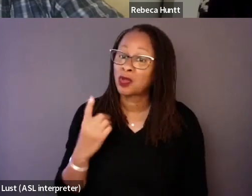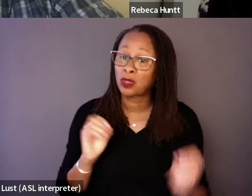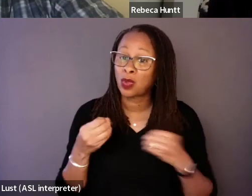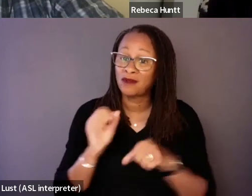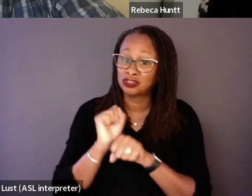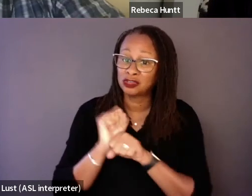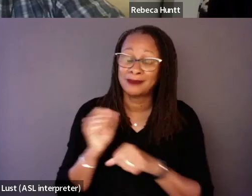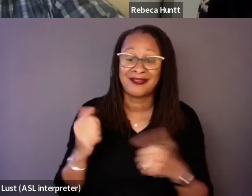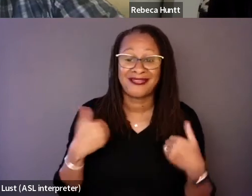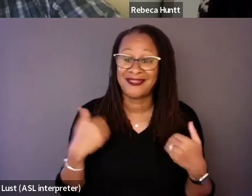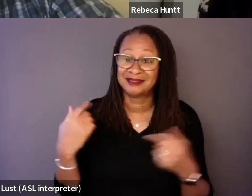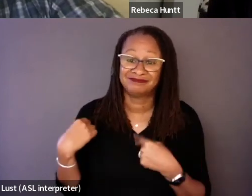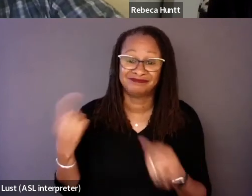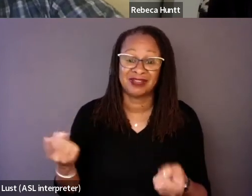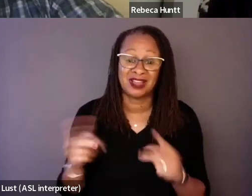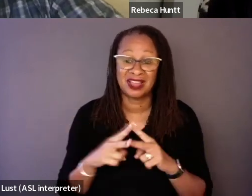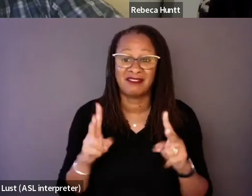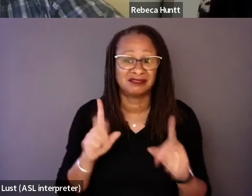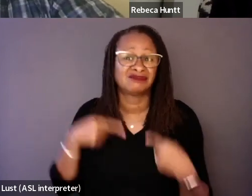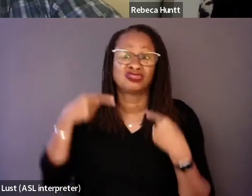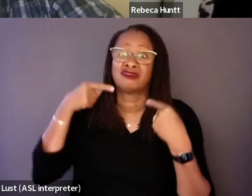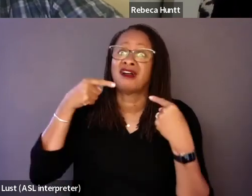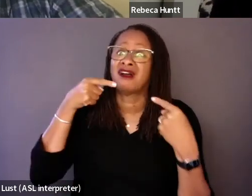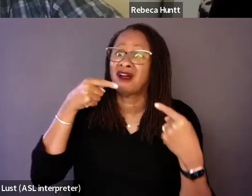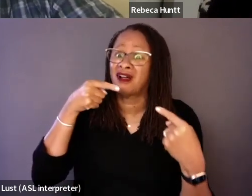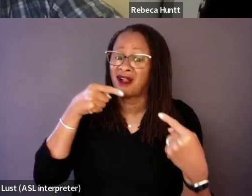And I was really, really struggling to be there.